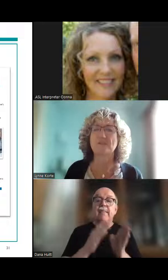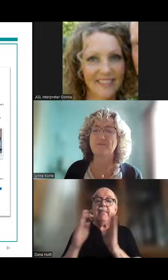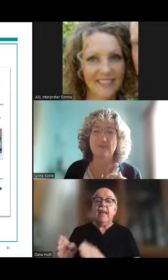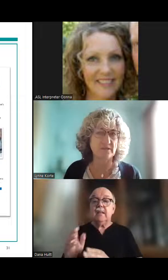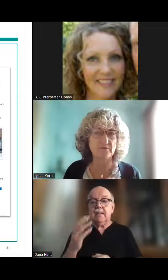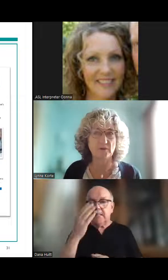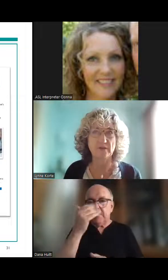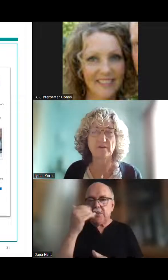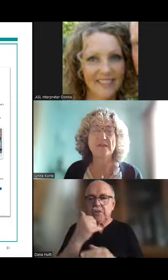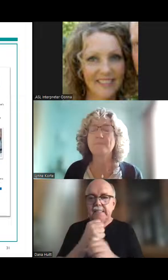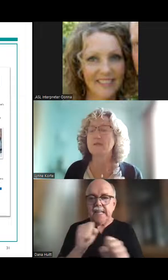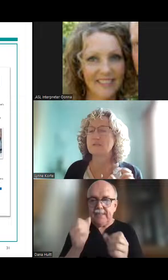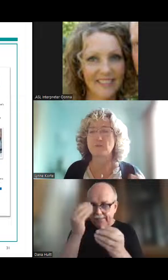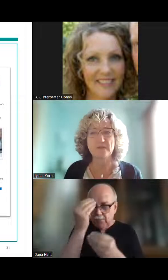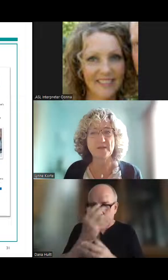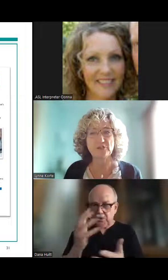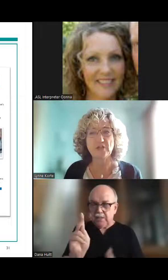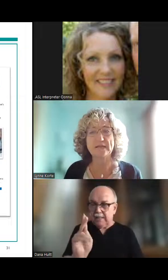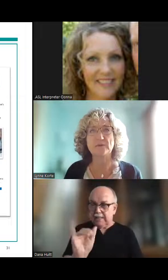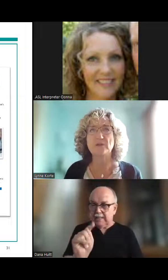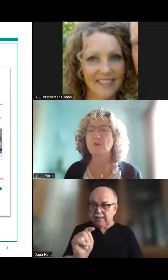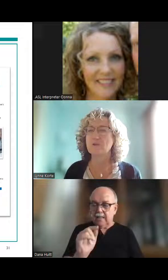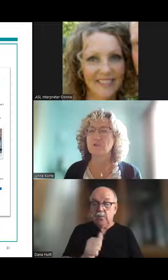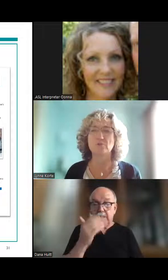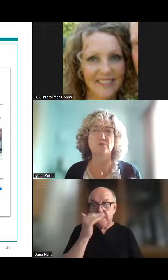for the home care aide course, and they are completely on